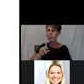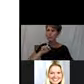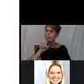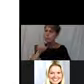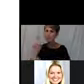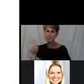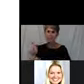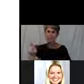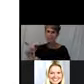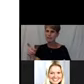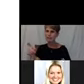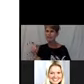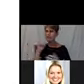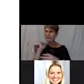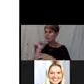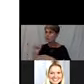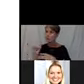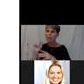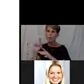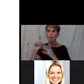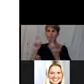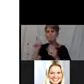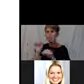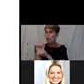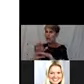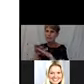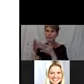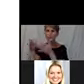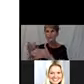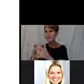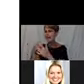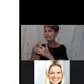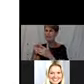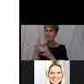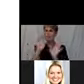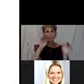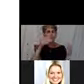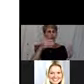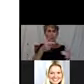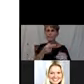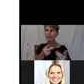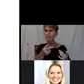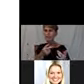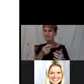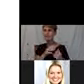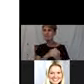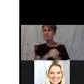and you start working in the shelters because that's where you can see the most patients. And then before you know it, you're looking at each other saying,